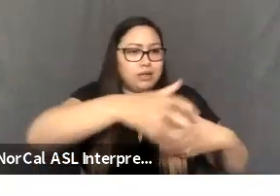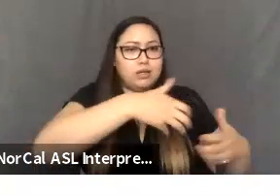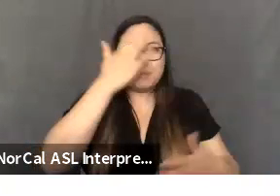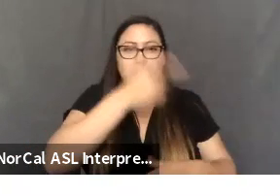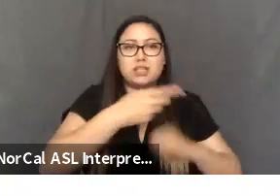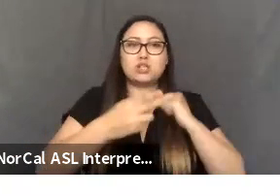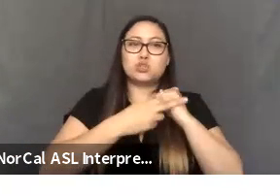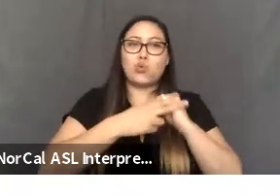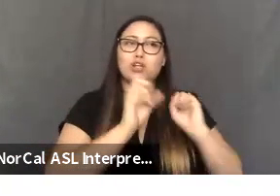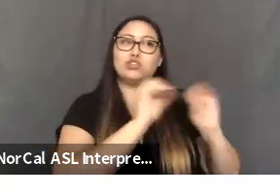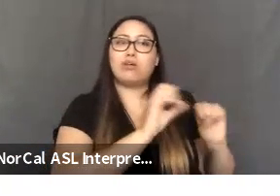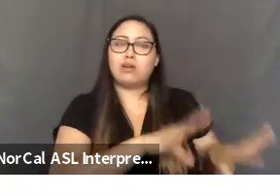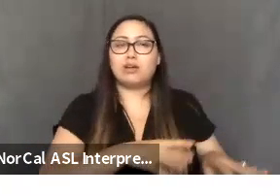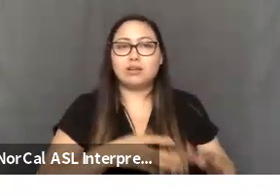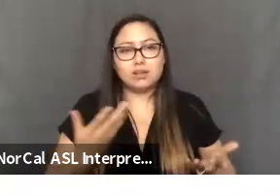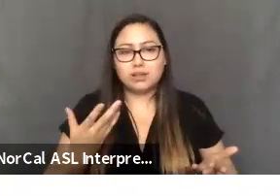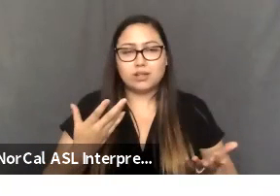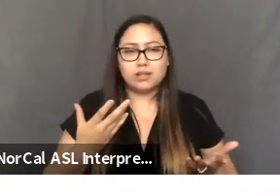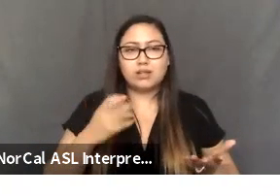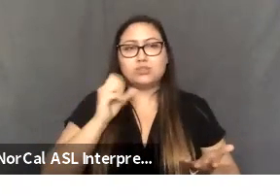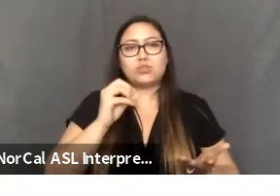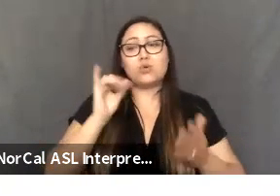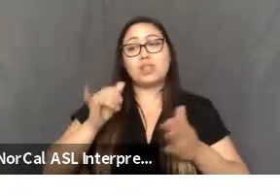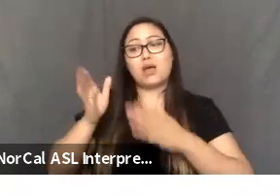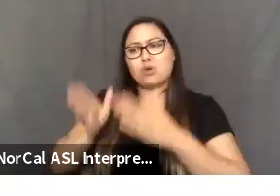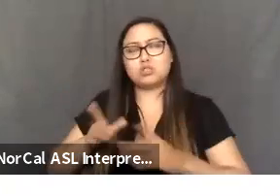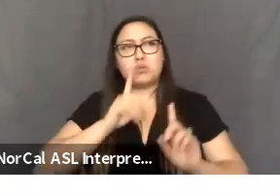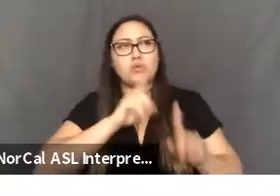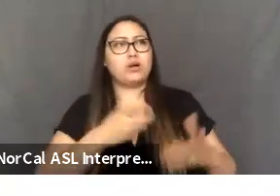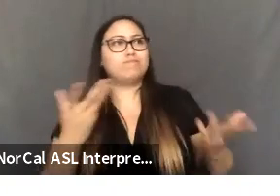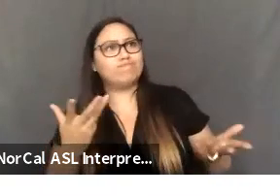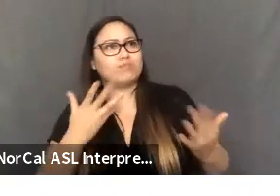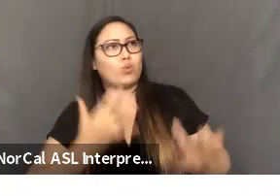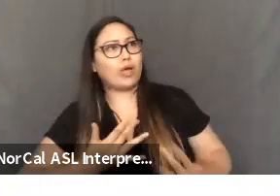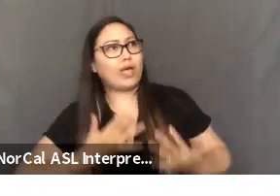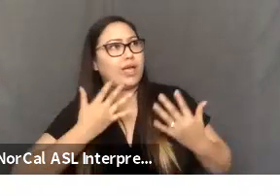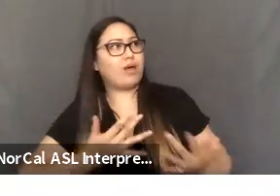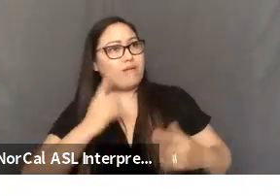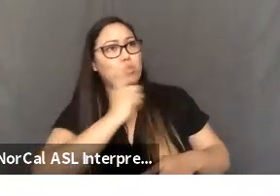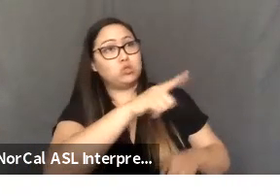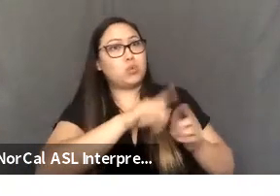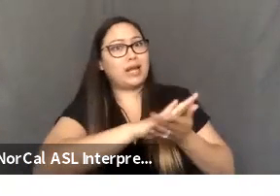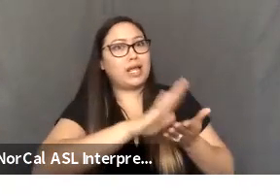room. So this participant reported documentation would make workflows easier. I think it would be